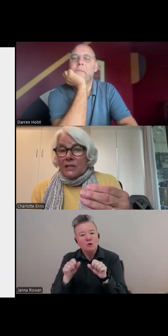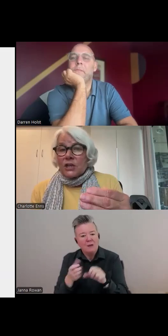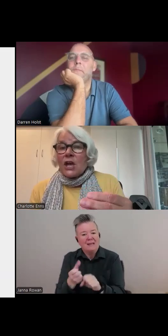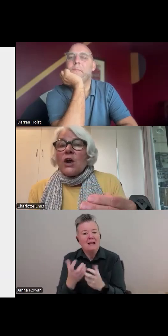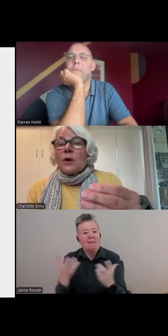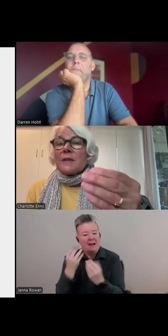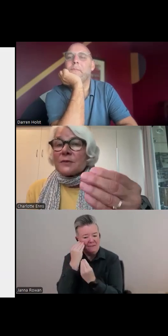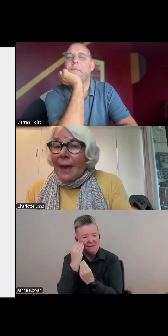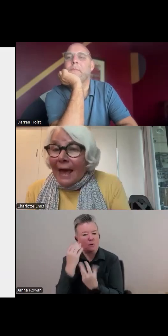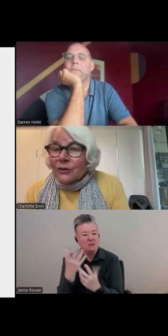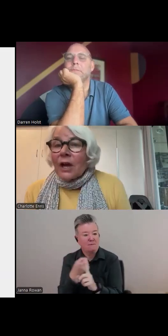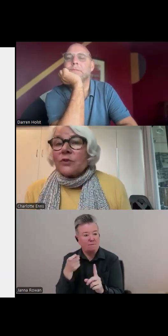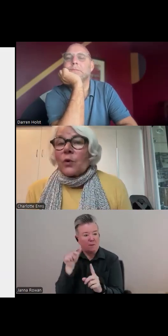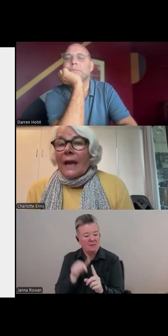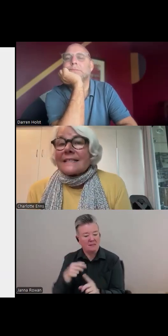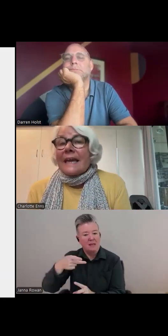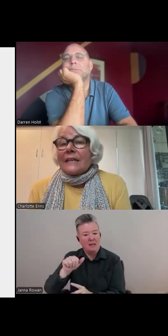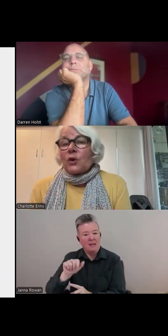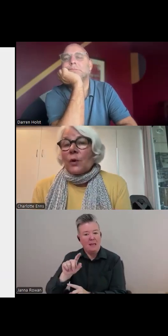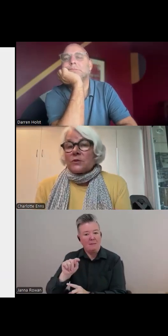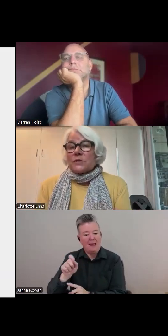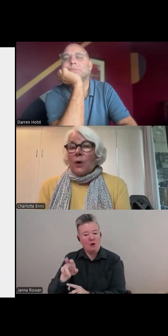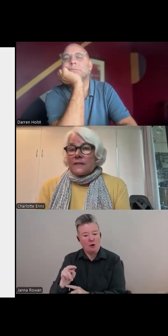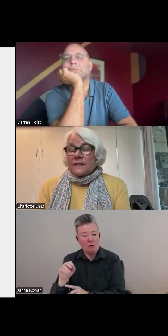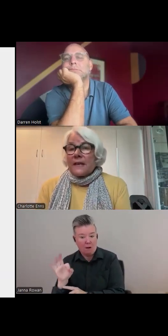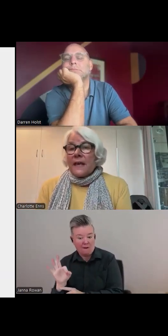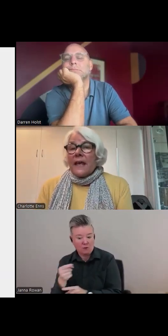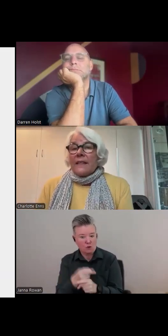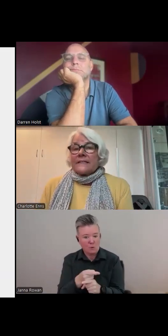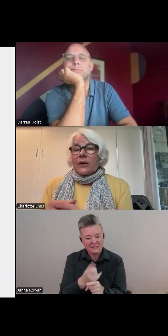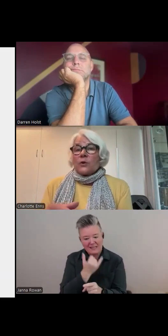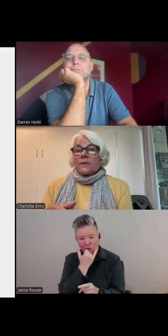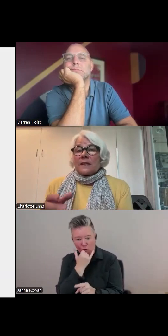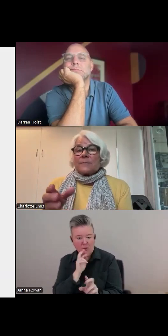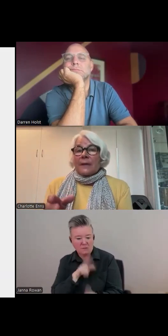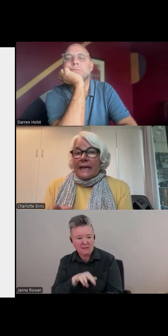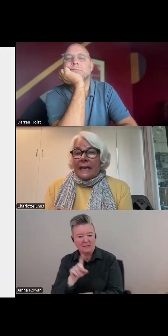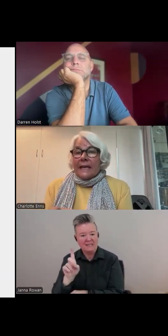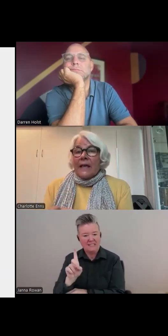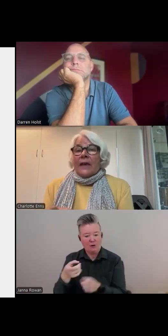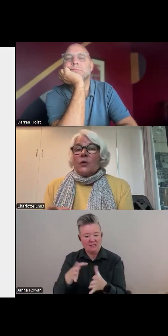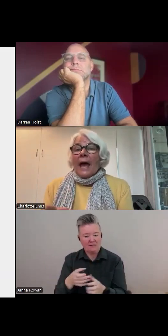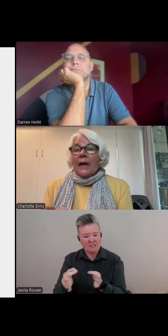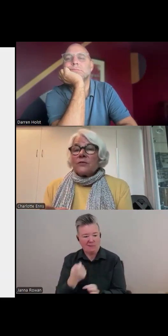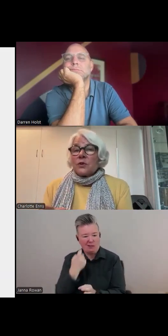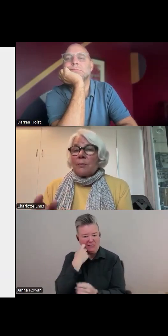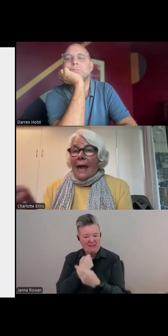You can also get a lot of information from this pattern of correct and incorrect responses that Darren was explaining,